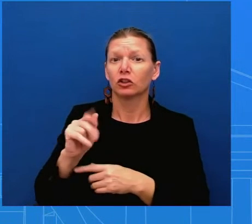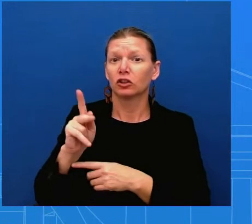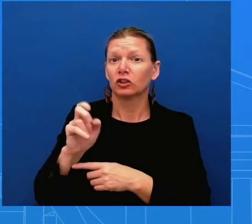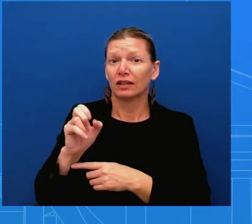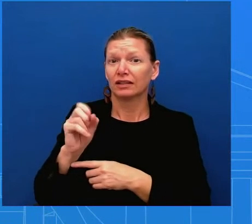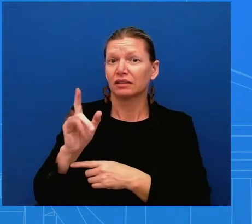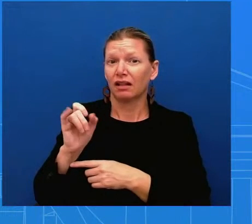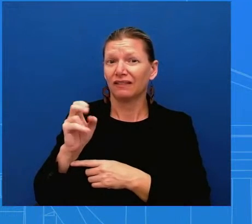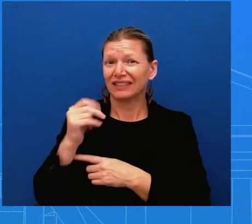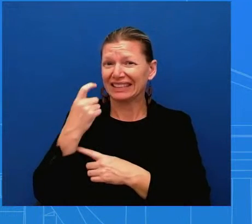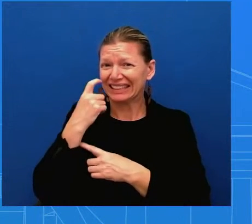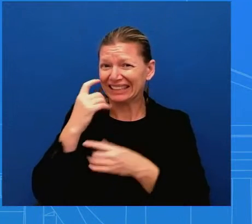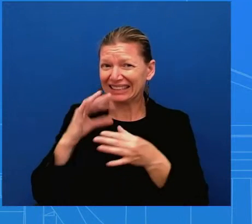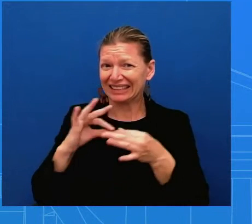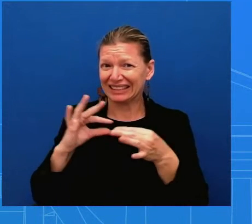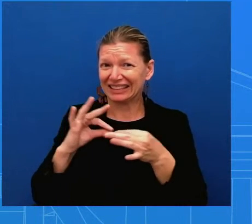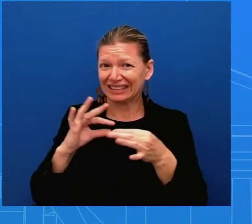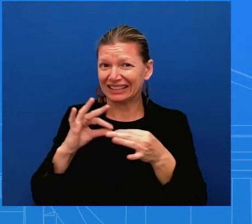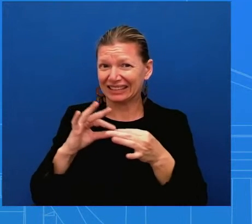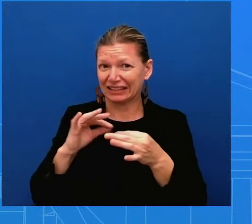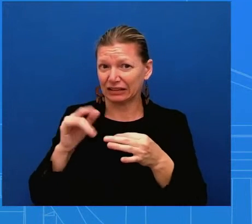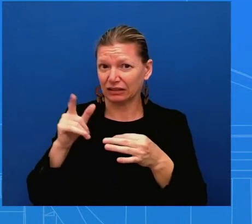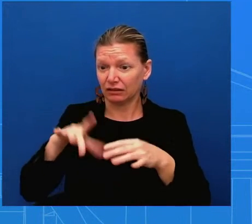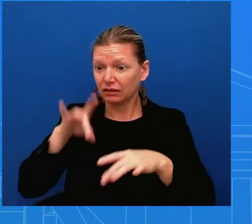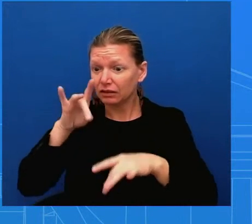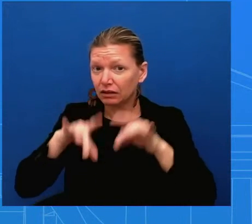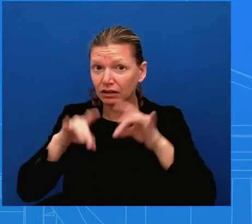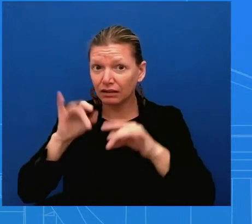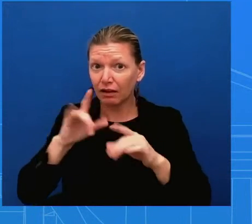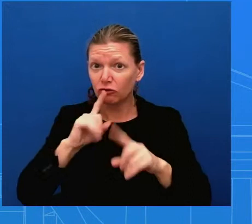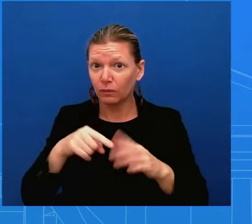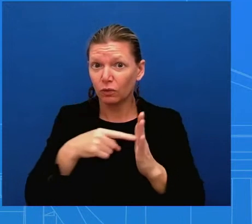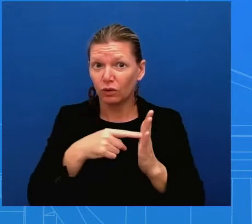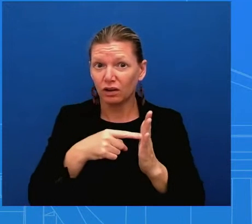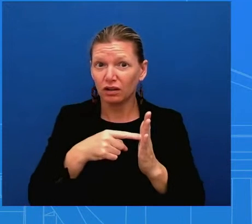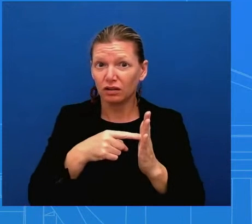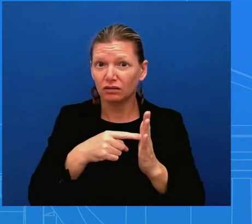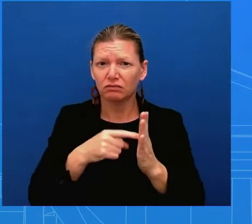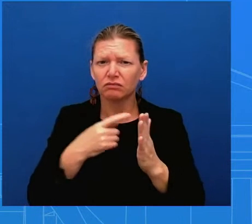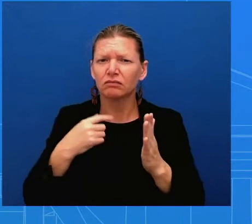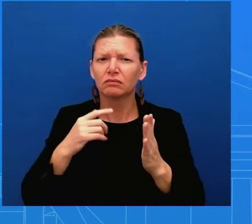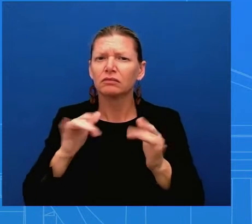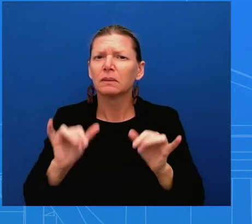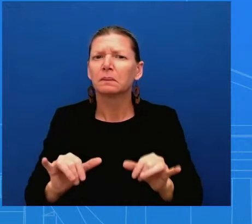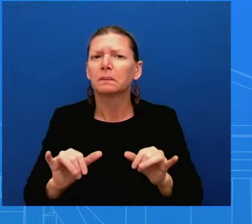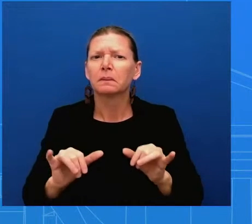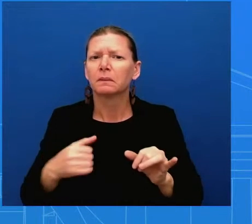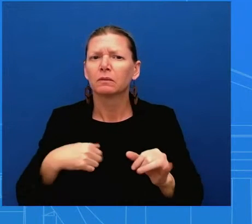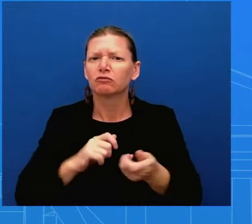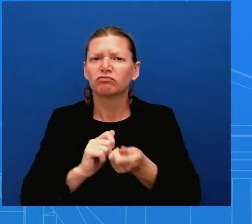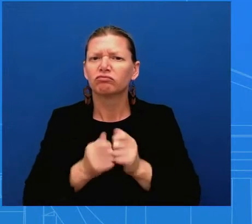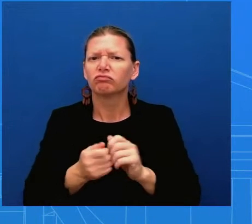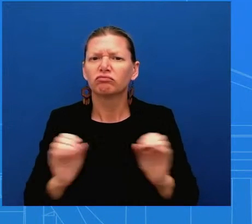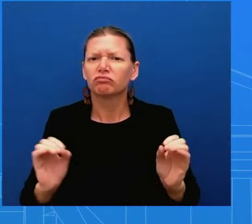how it wouldn't change our policies. That's number one. And -- and this is an ongoing, transparent process.